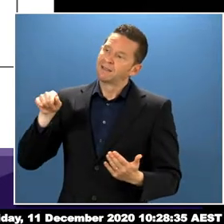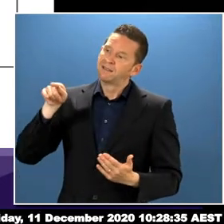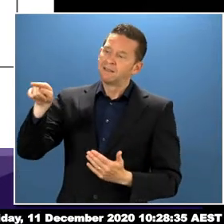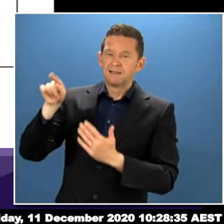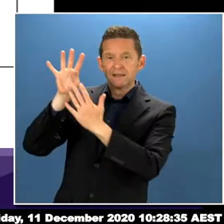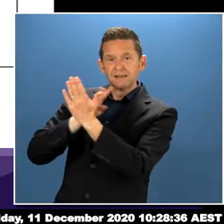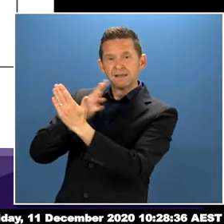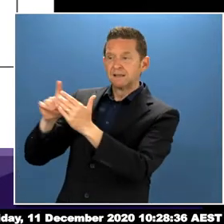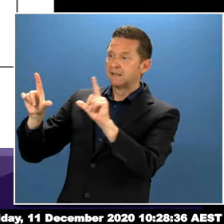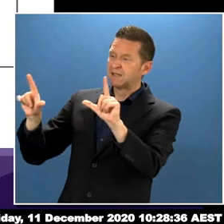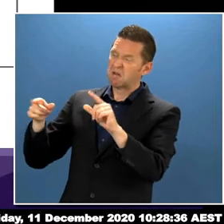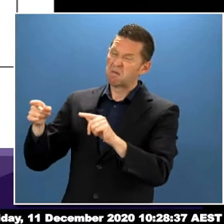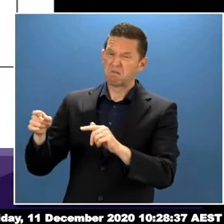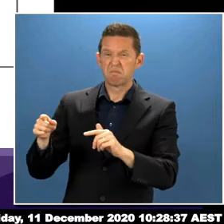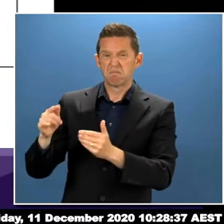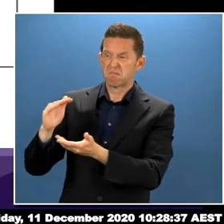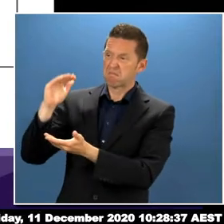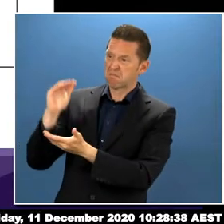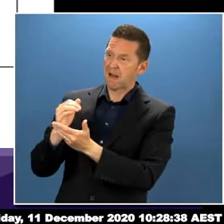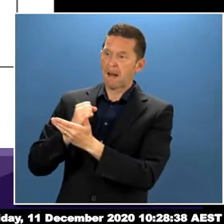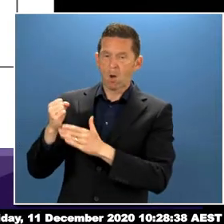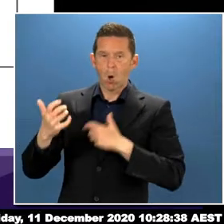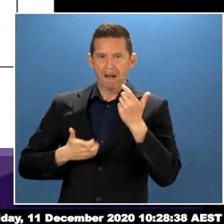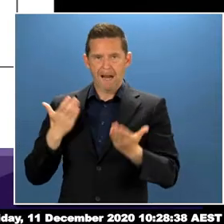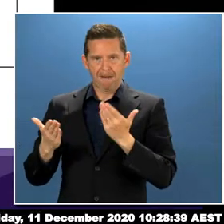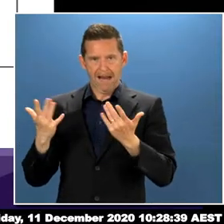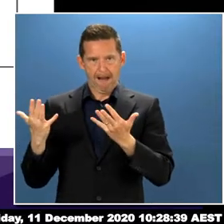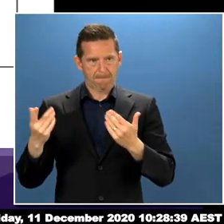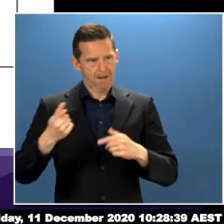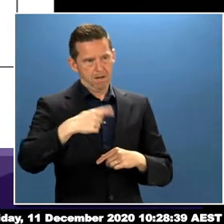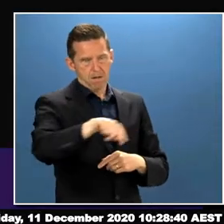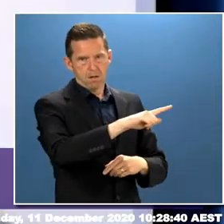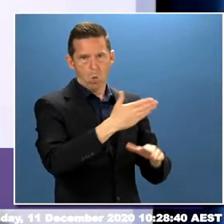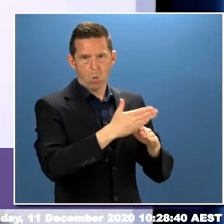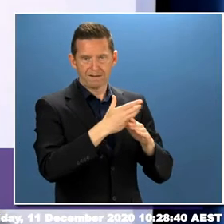also have to perhaps realise that you can judge the efficacy